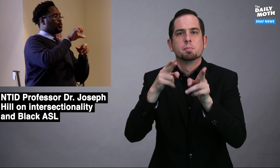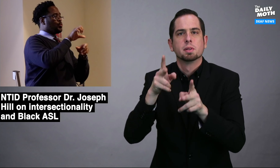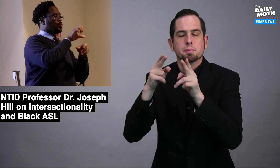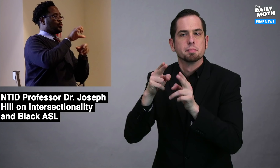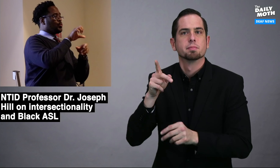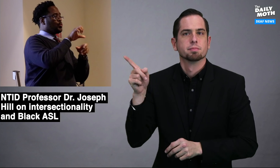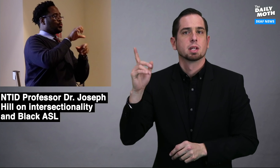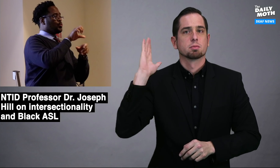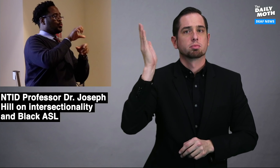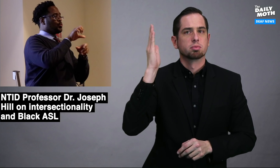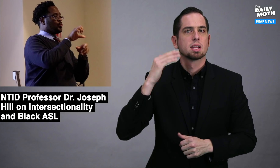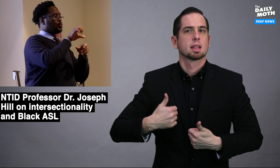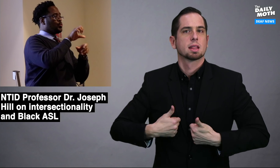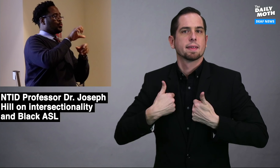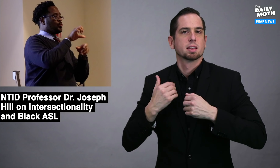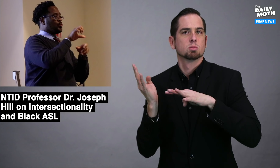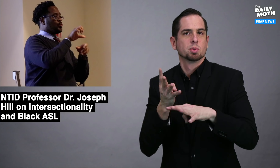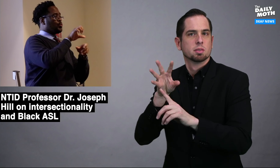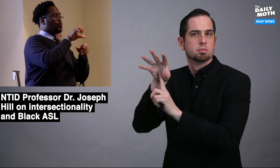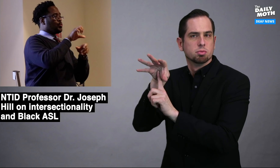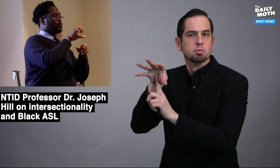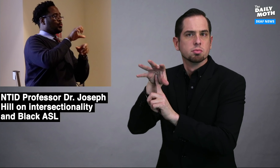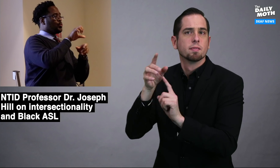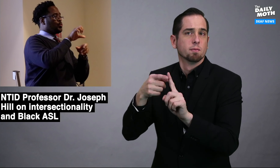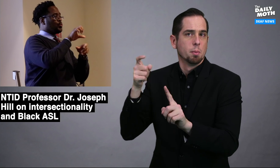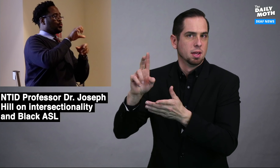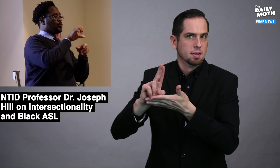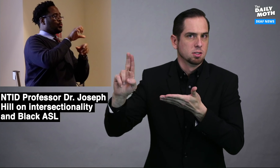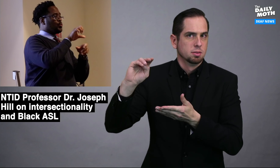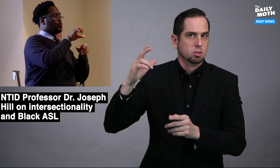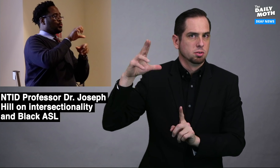some clips of his live-streamed presentation from the University